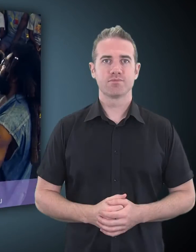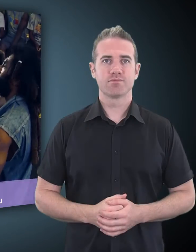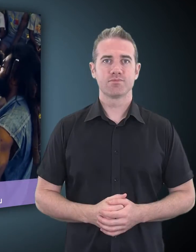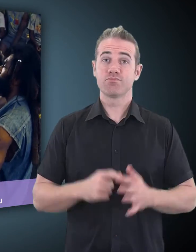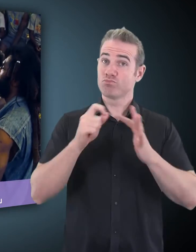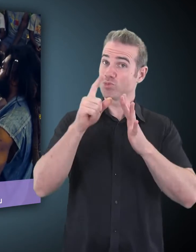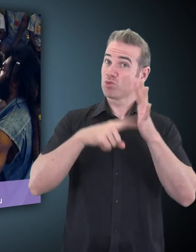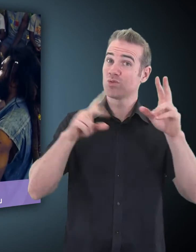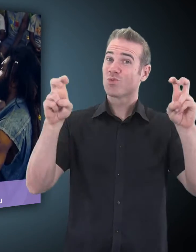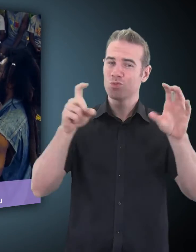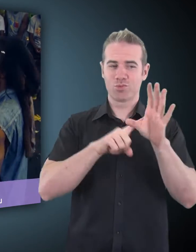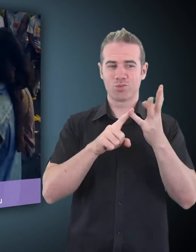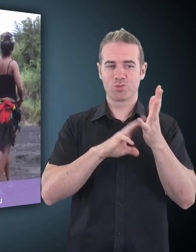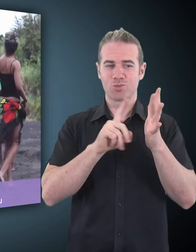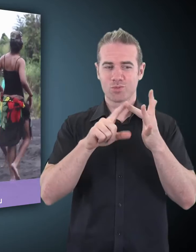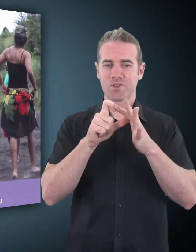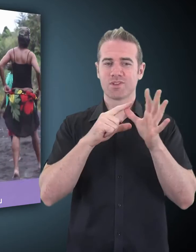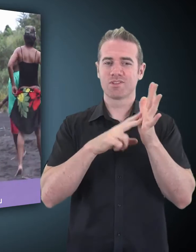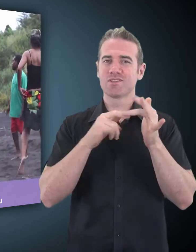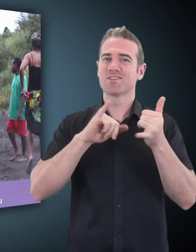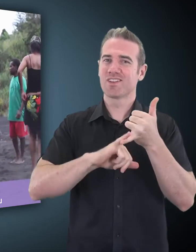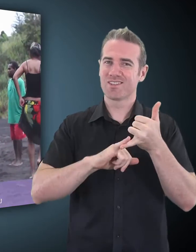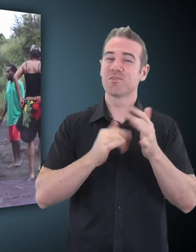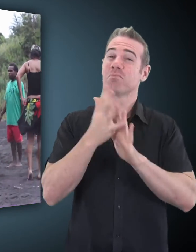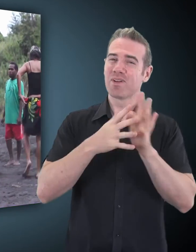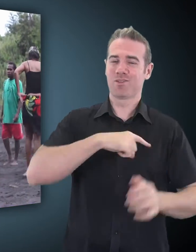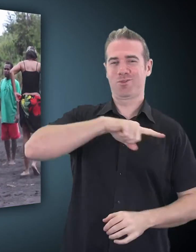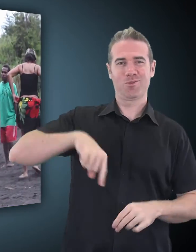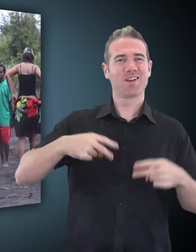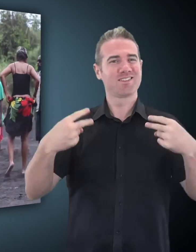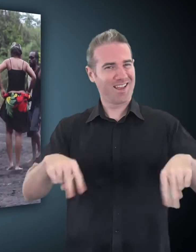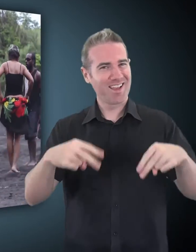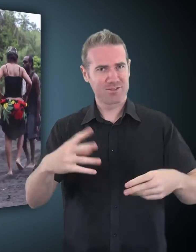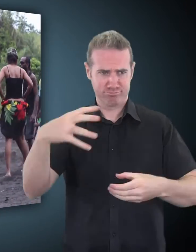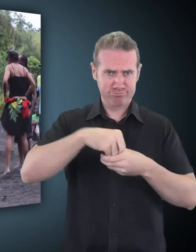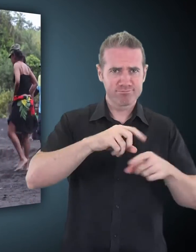Yumi Danis or 'We Dance' is a project that looks at performance from countries throughout Melanesia